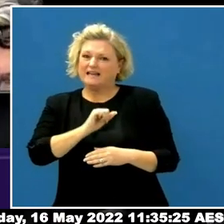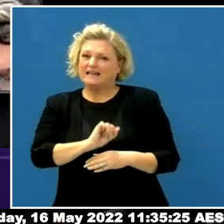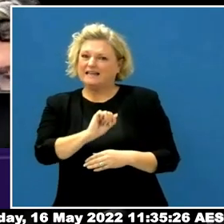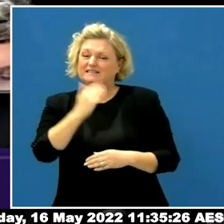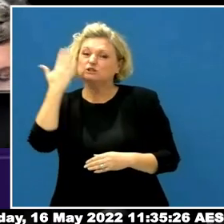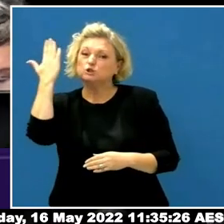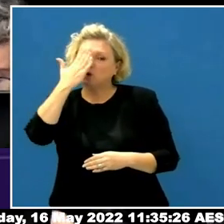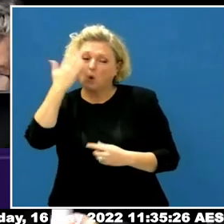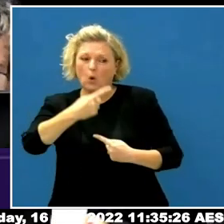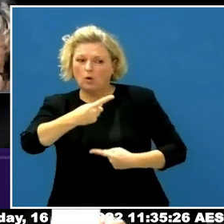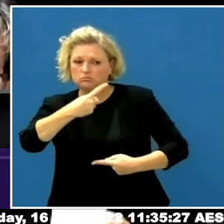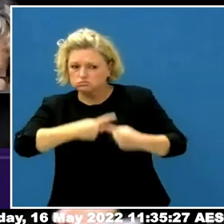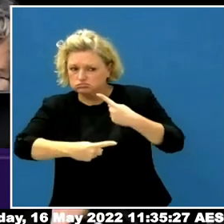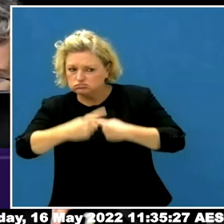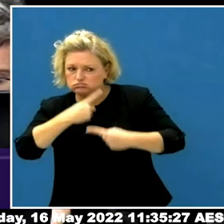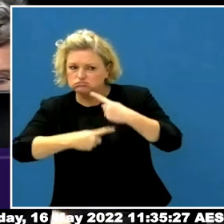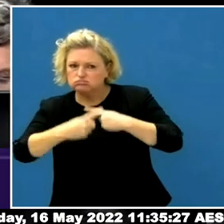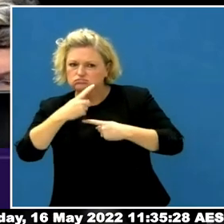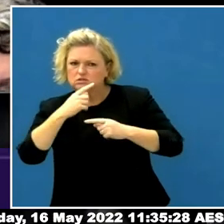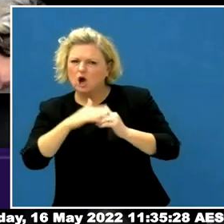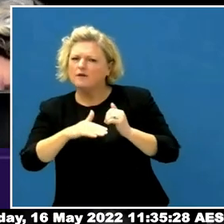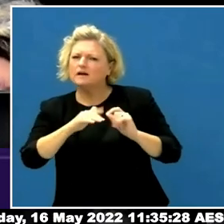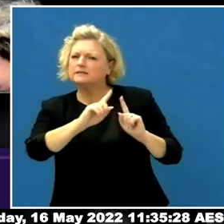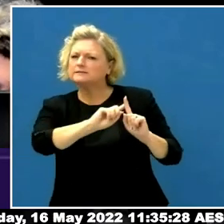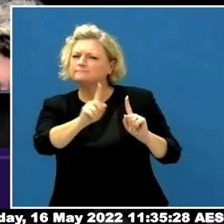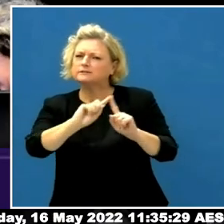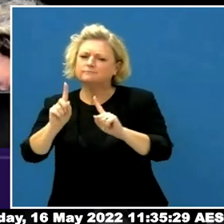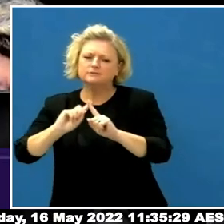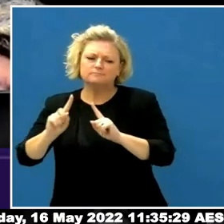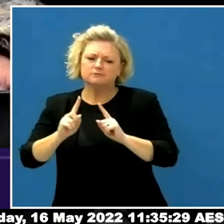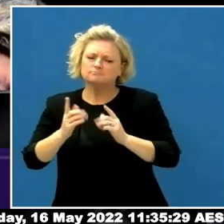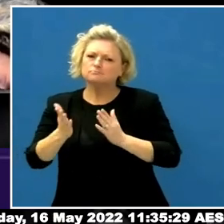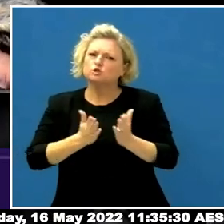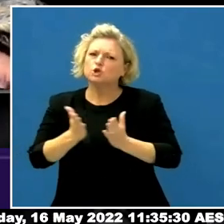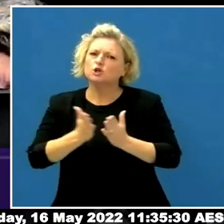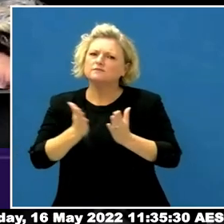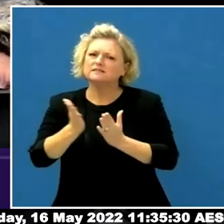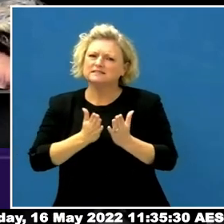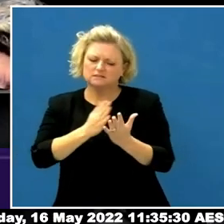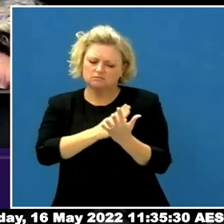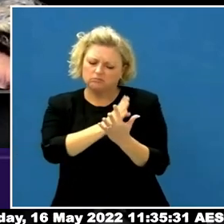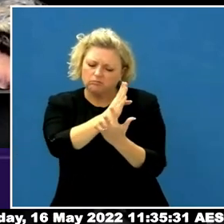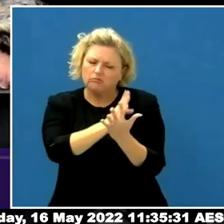either knew of or - I don't know how the school come about that, but we were sort of leant towards Afford